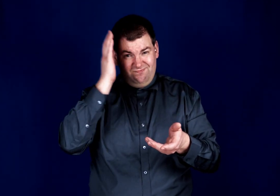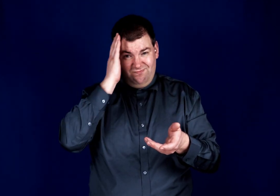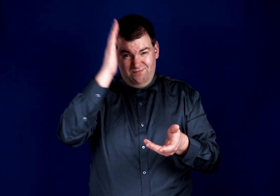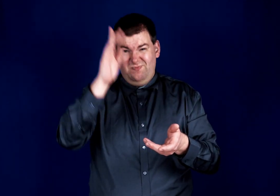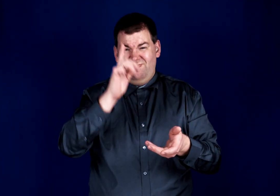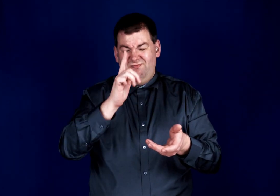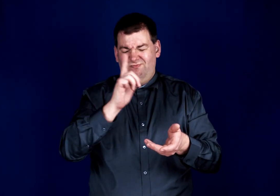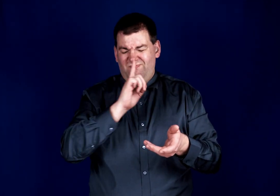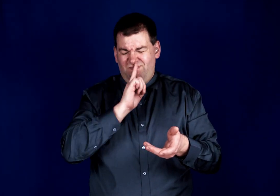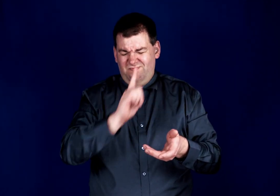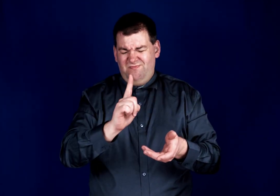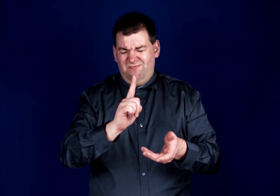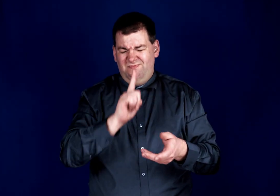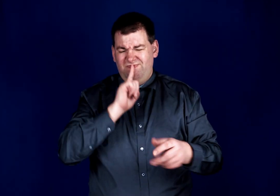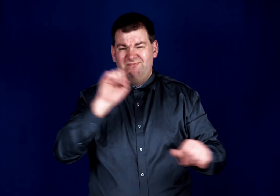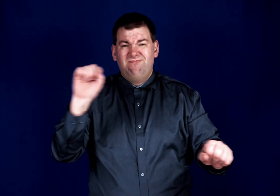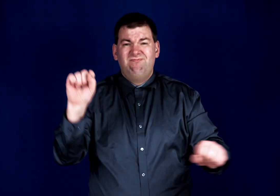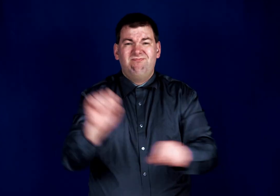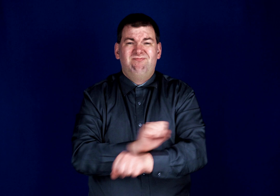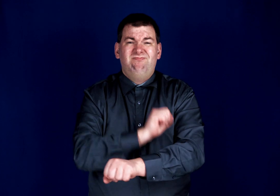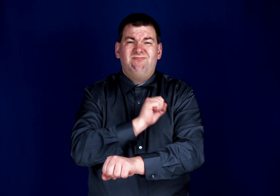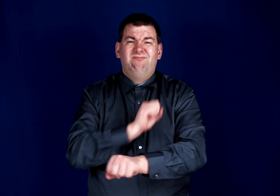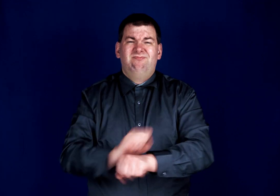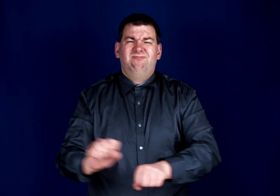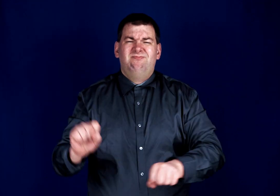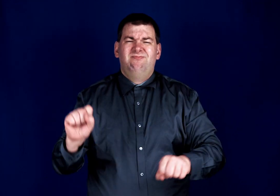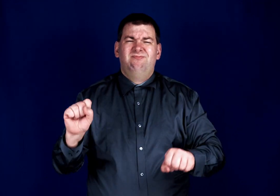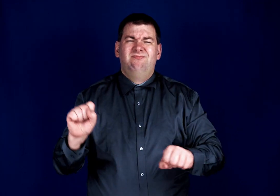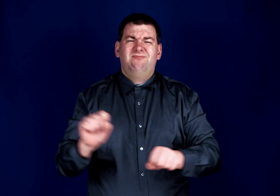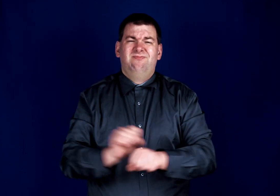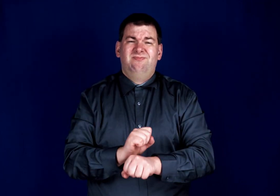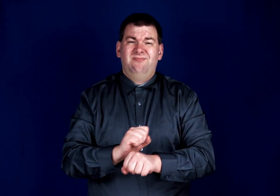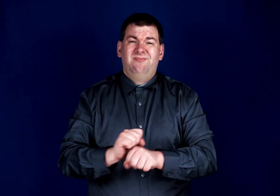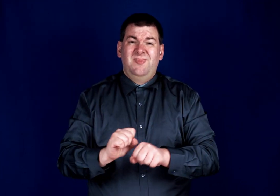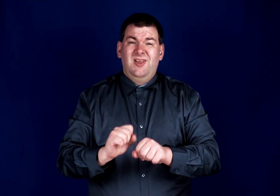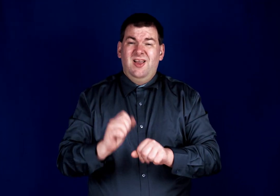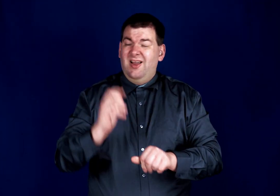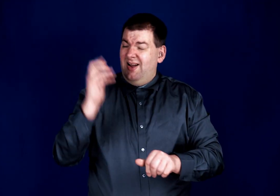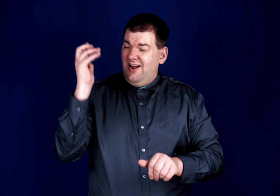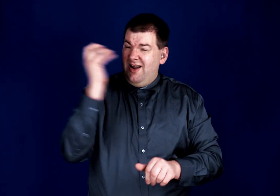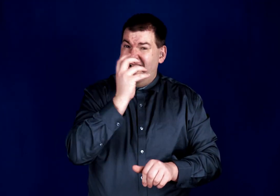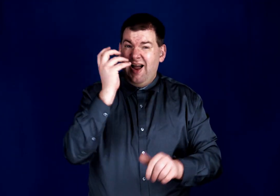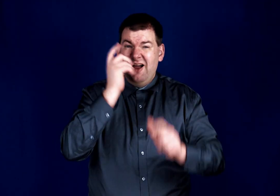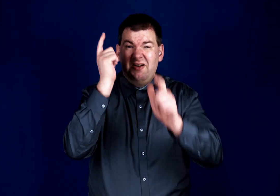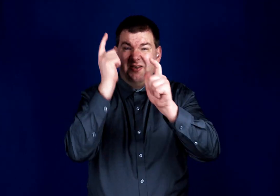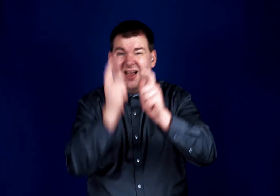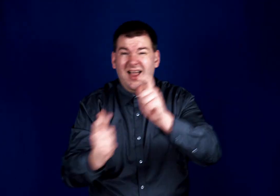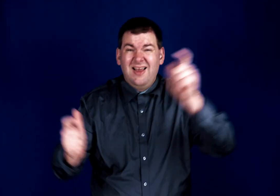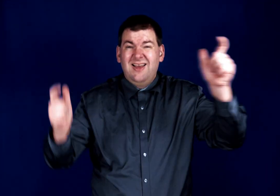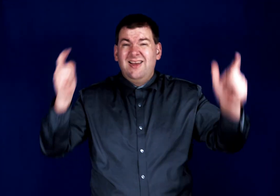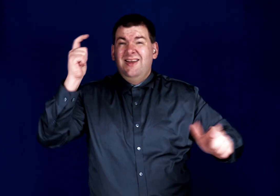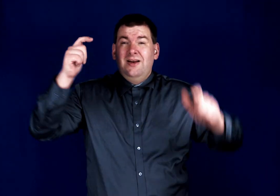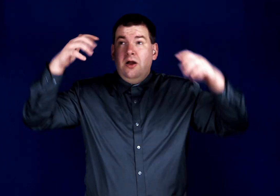will surely be How great,